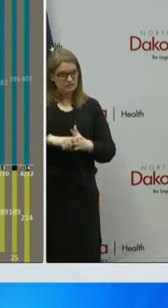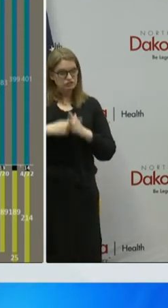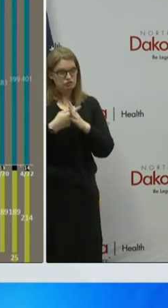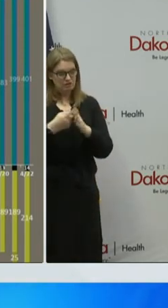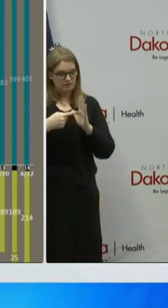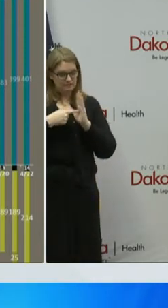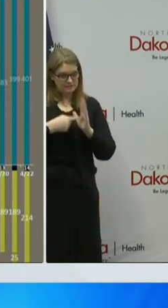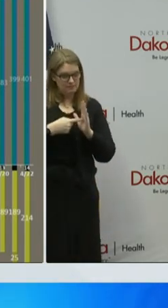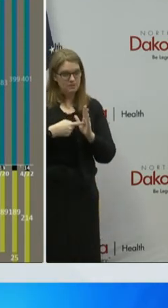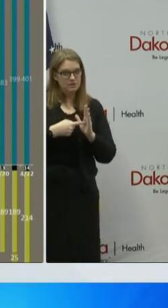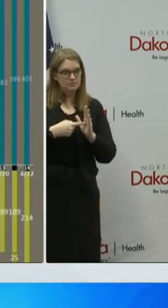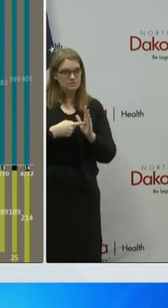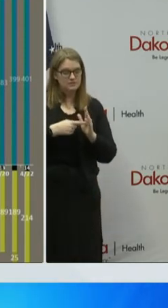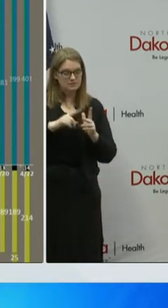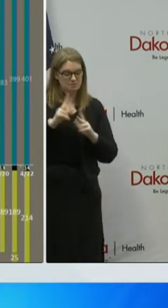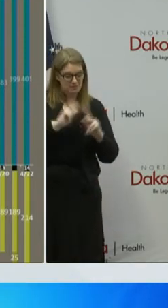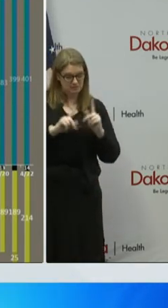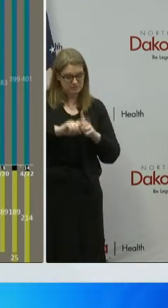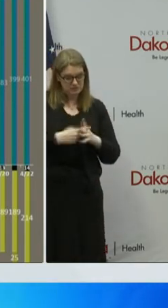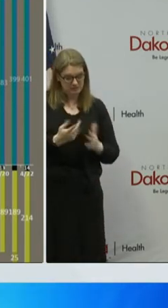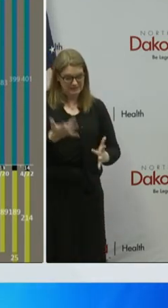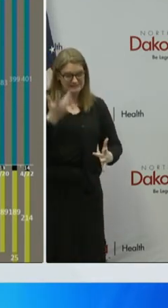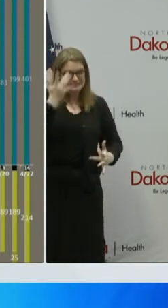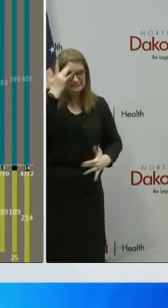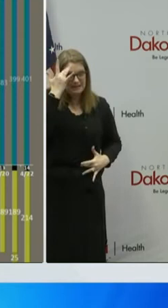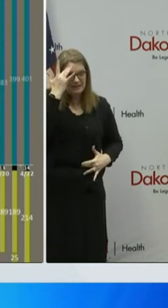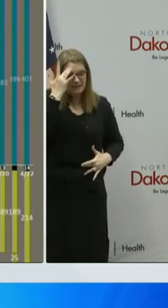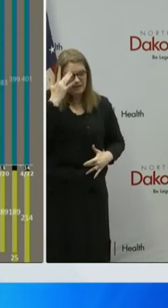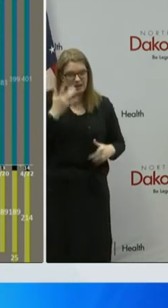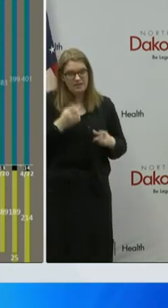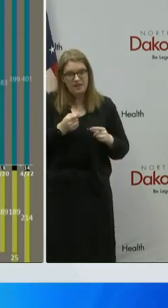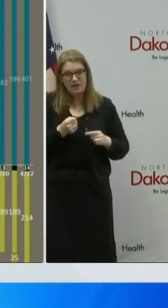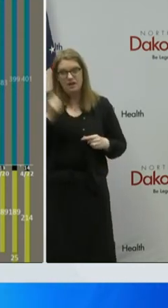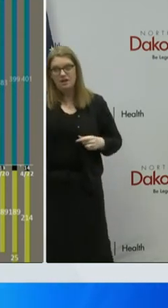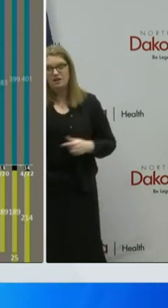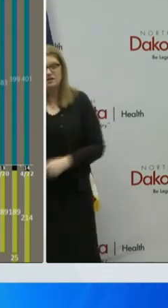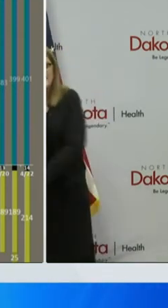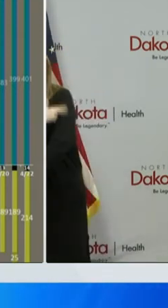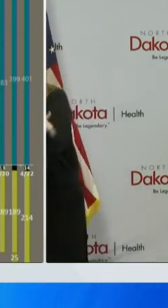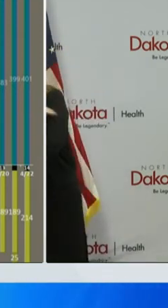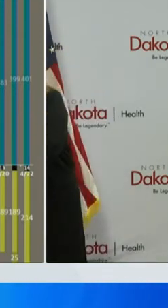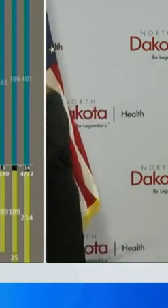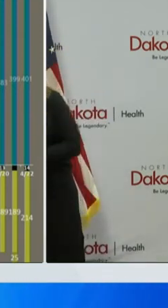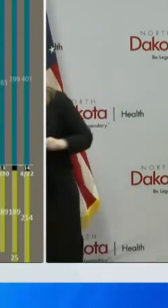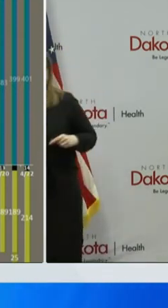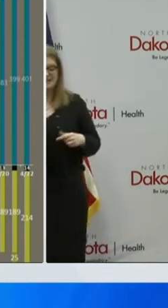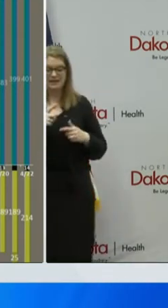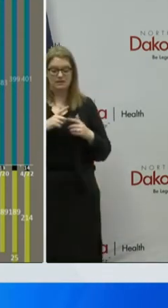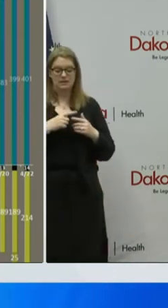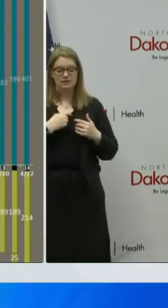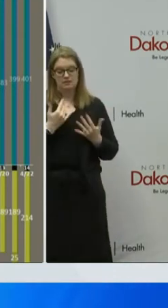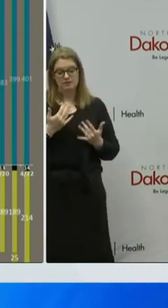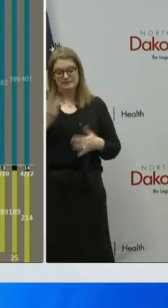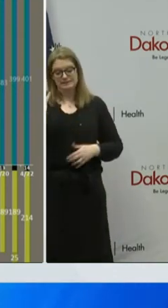CASES SINCE A WEEK AGO, THE AVERAGE NUMBER OF DAYS WEAN ONSET OF SYMPTOMS AND HOSPITALIZATION IS ABOUT SIX